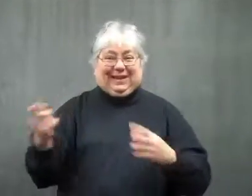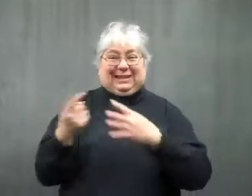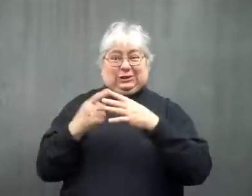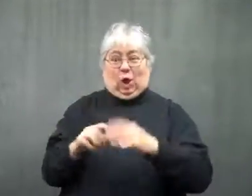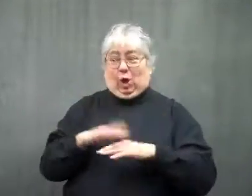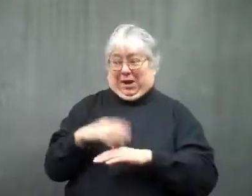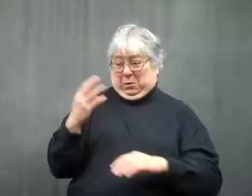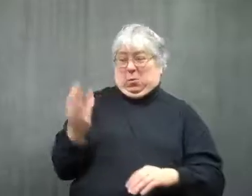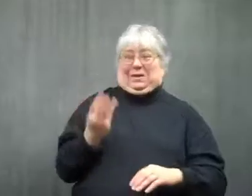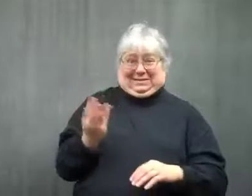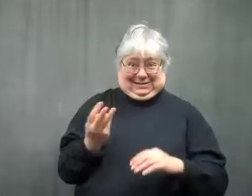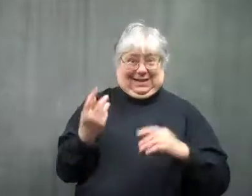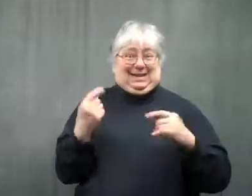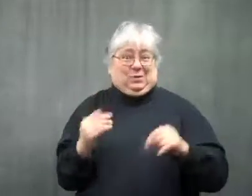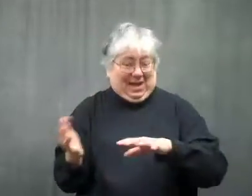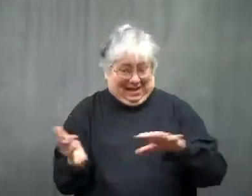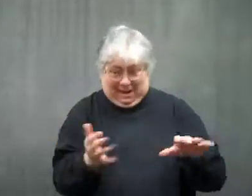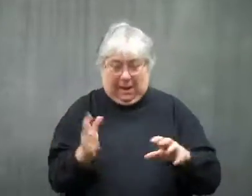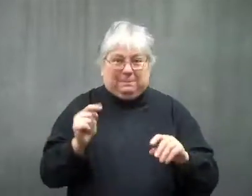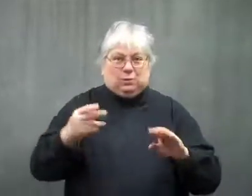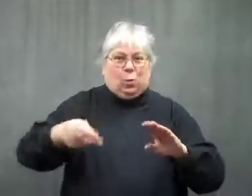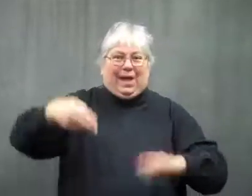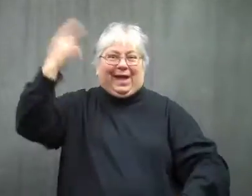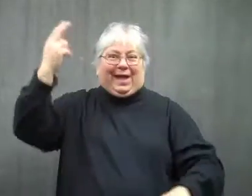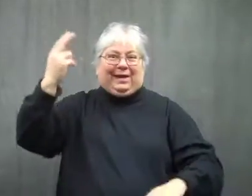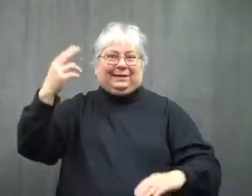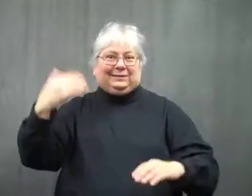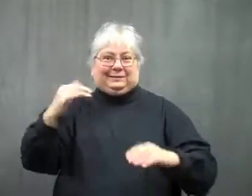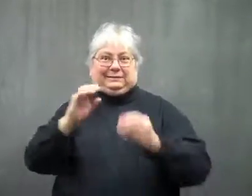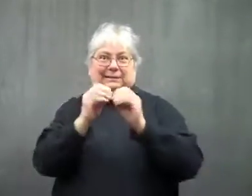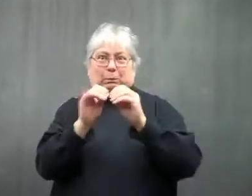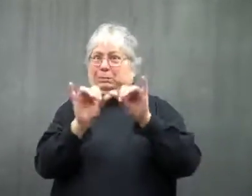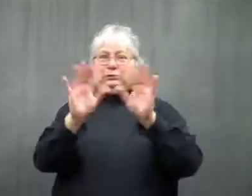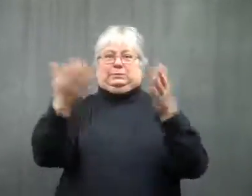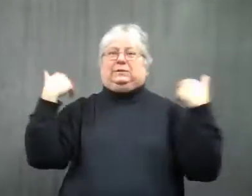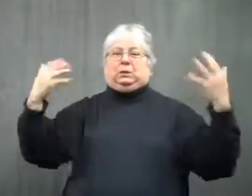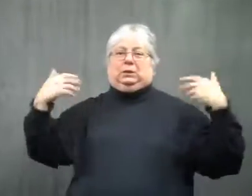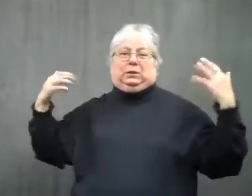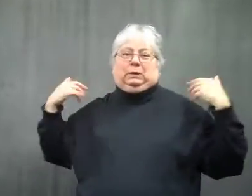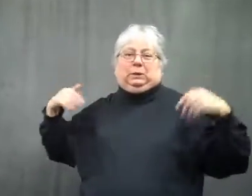They tried on Wednesday, but levels got too high, and work had to stop.